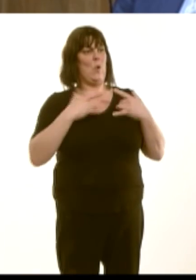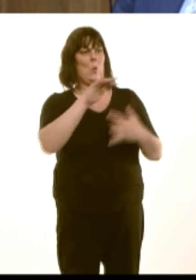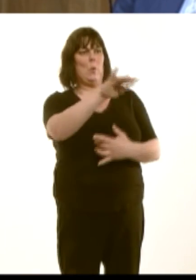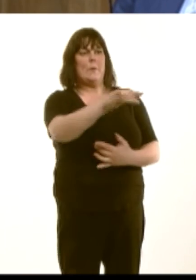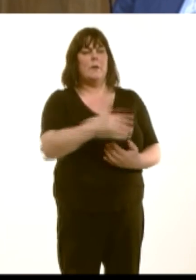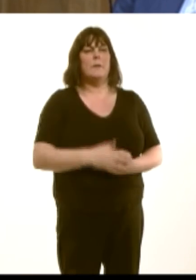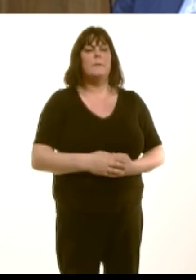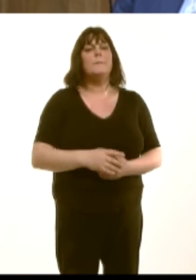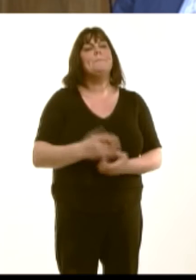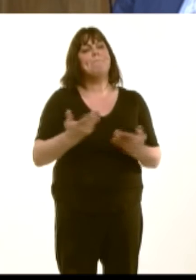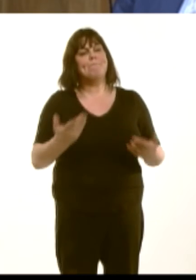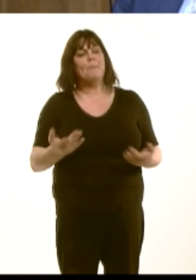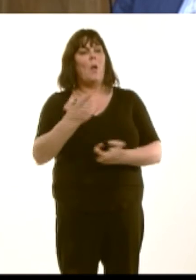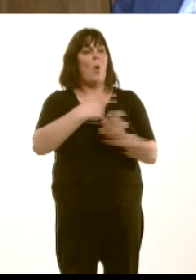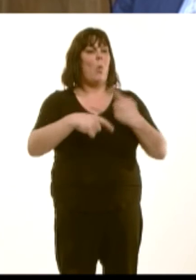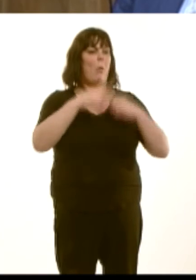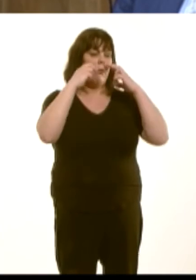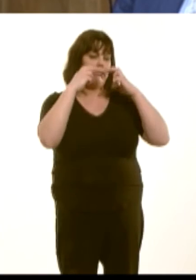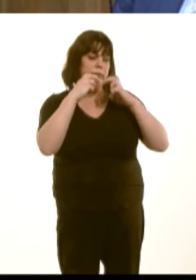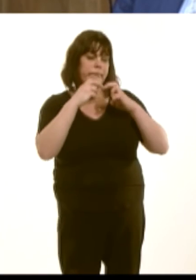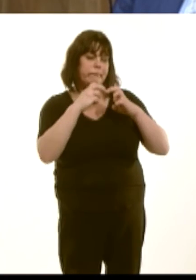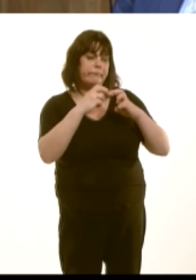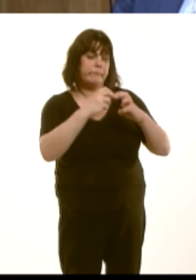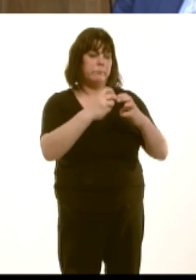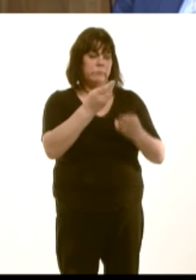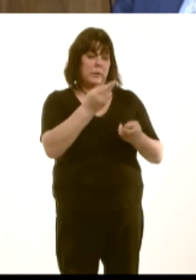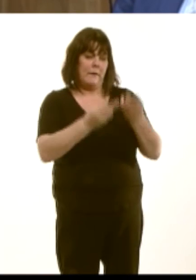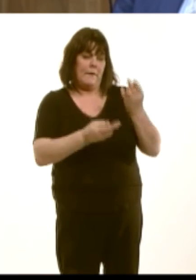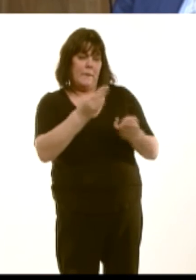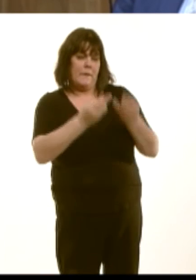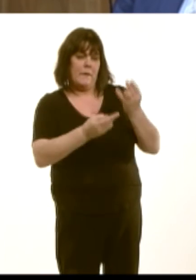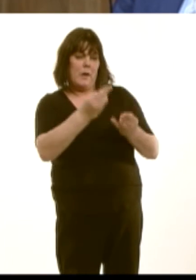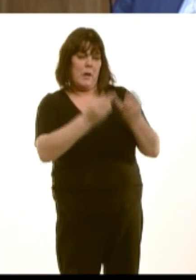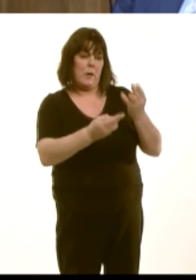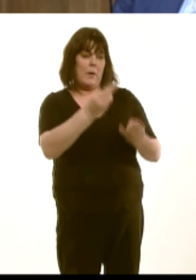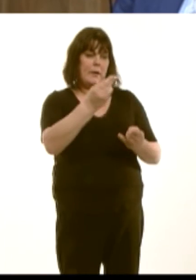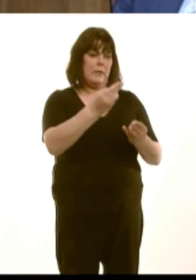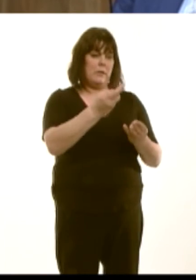What we will do now is undertake further detailed work to evaluate a programme of delivery and